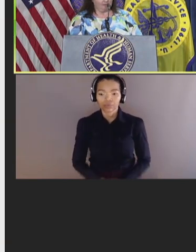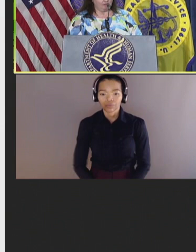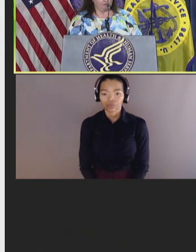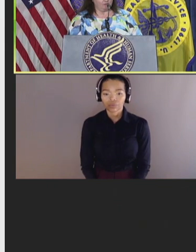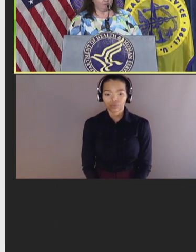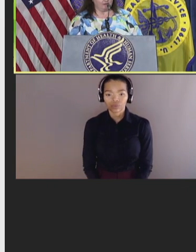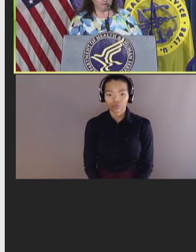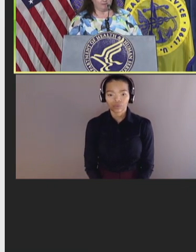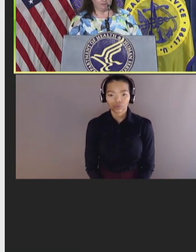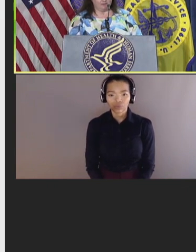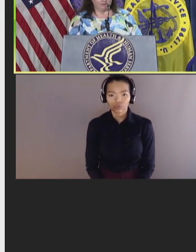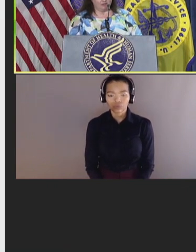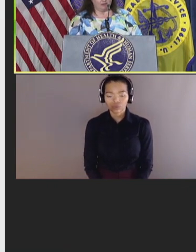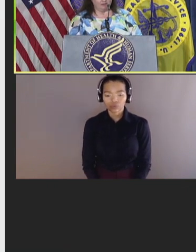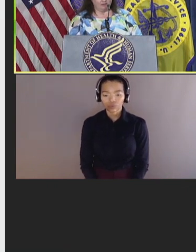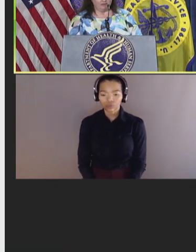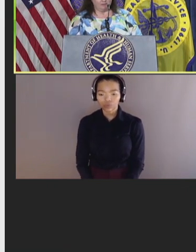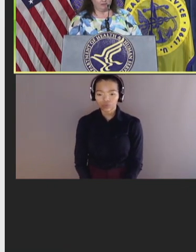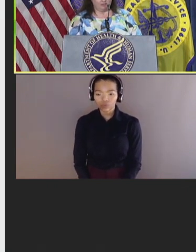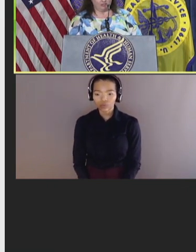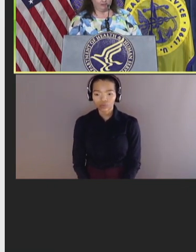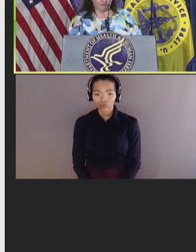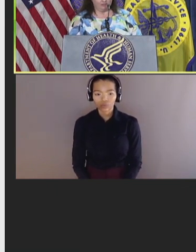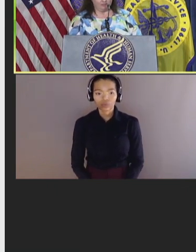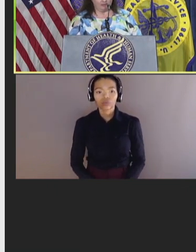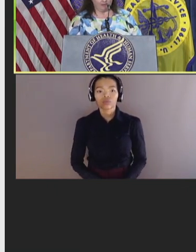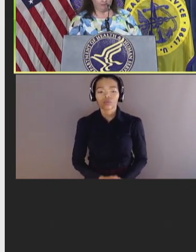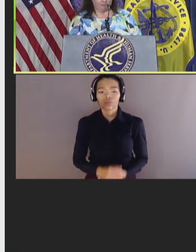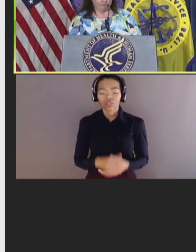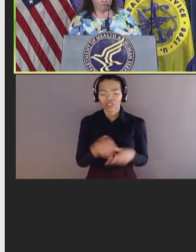So, I'm just going to talk a little bit about the challenges that we have with performance